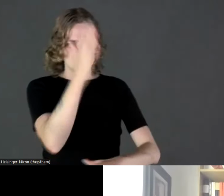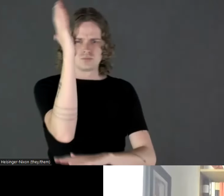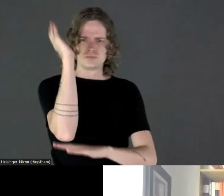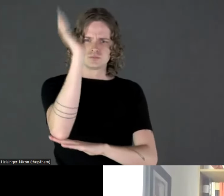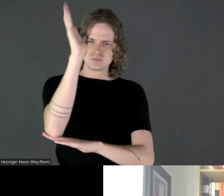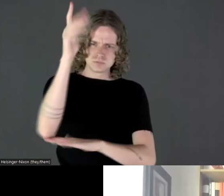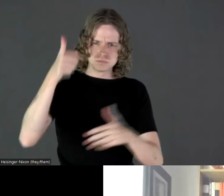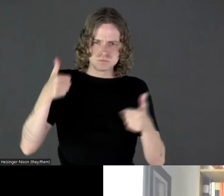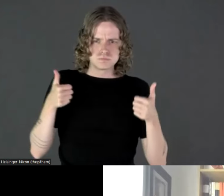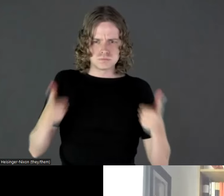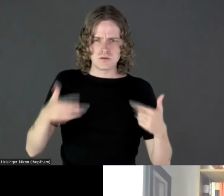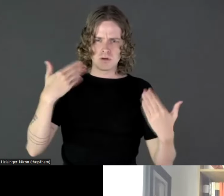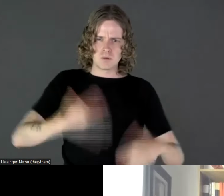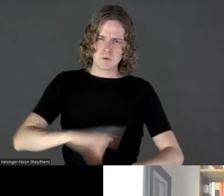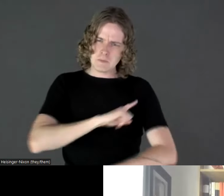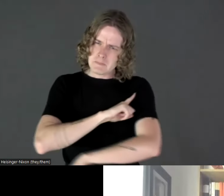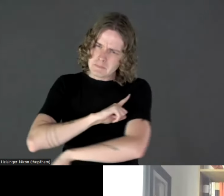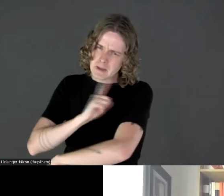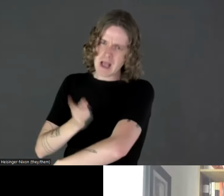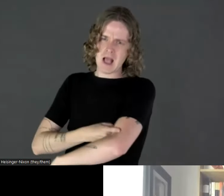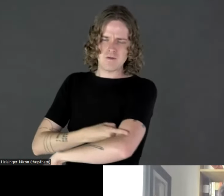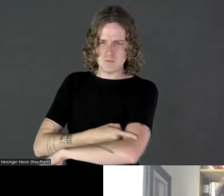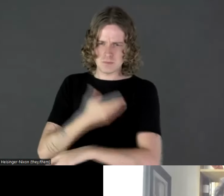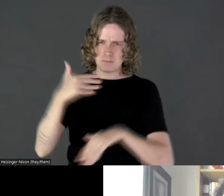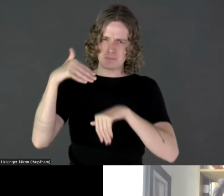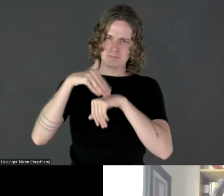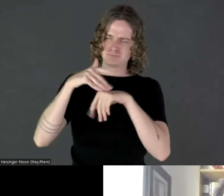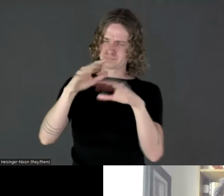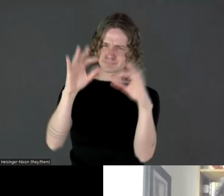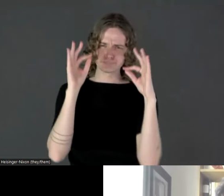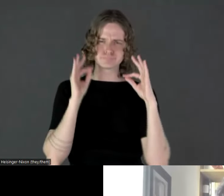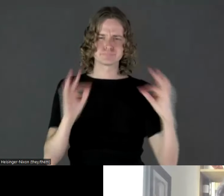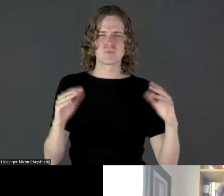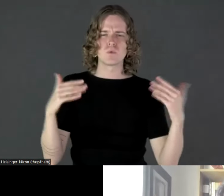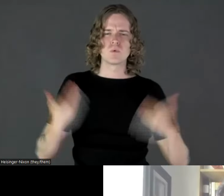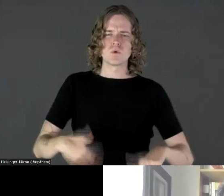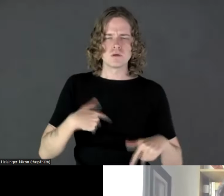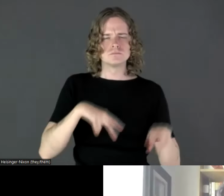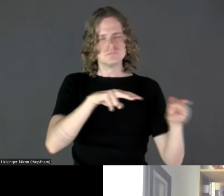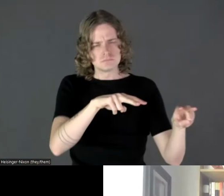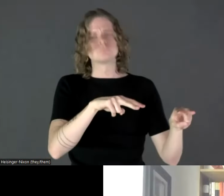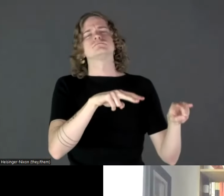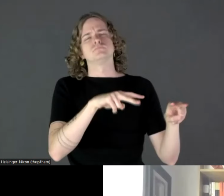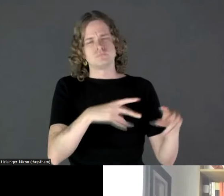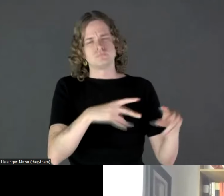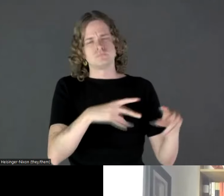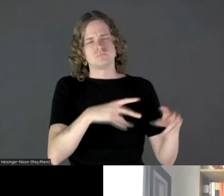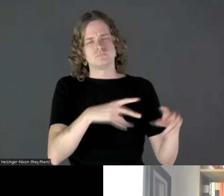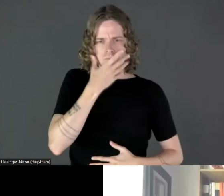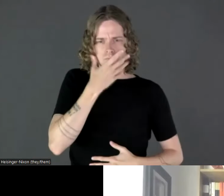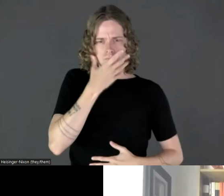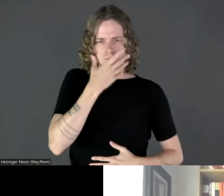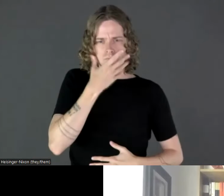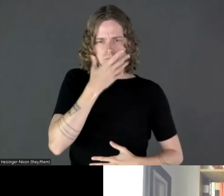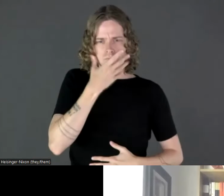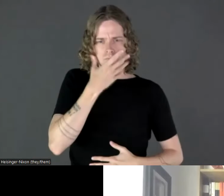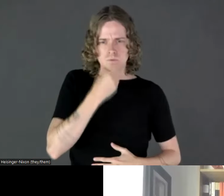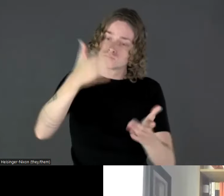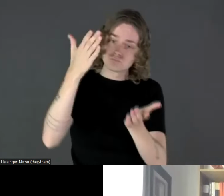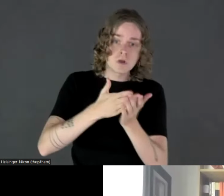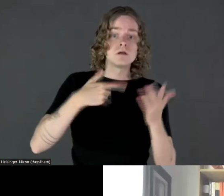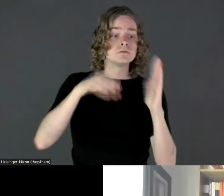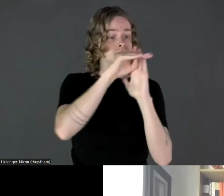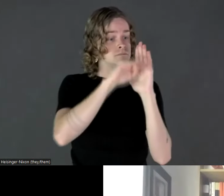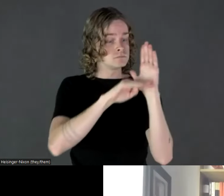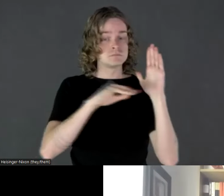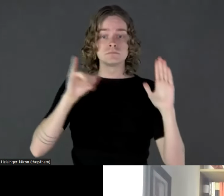expressed the importance that are reflected in the IASC Guidelines of ensuring participation of OPDs